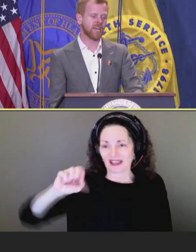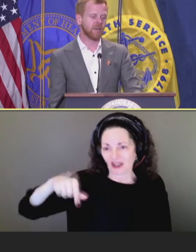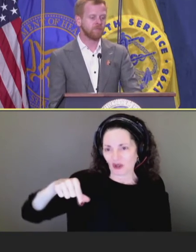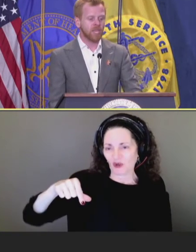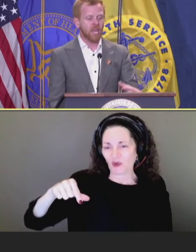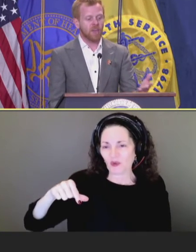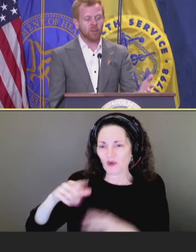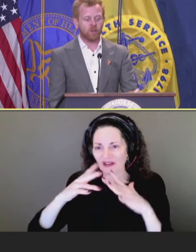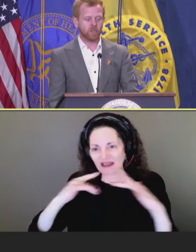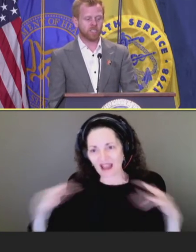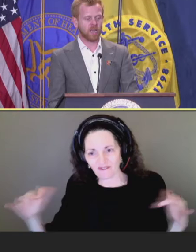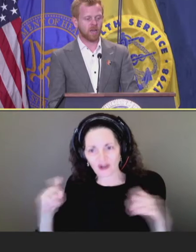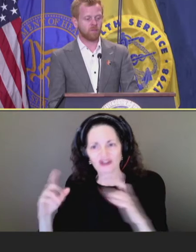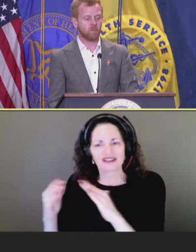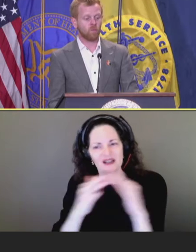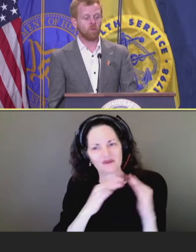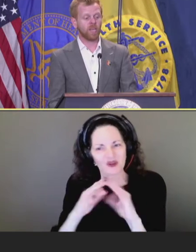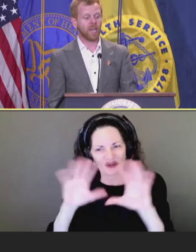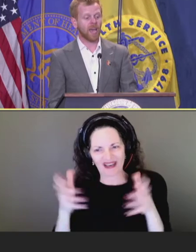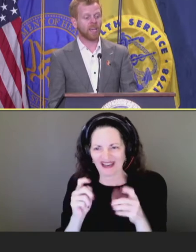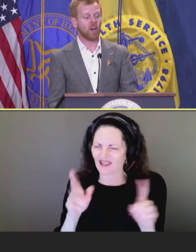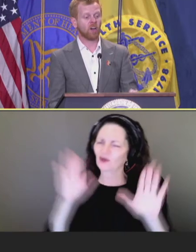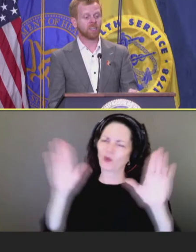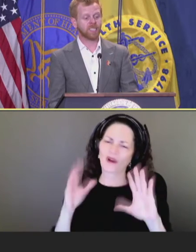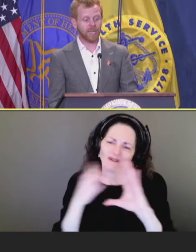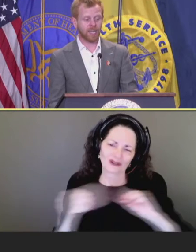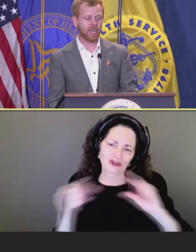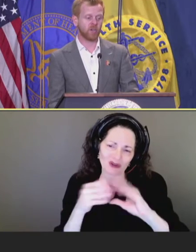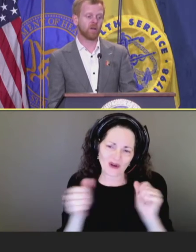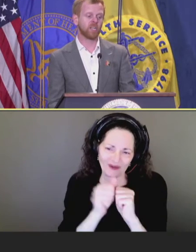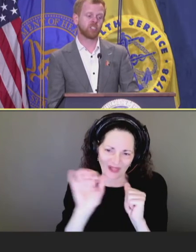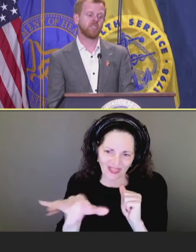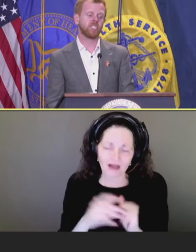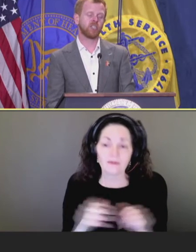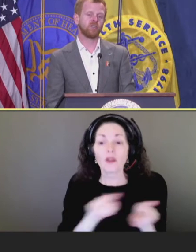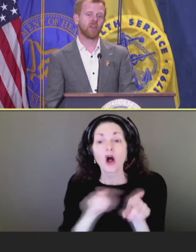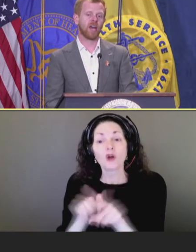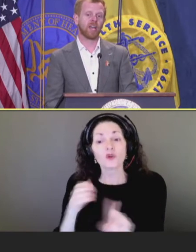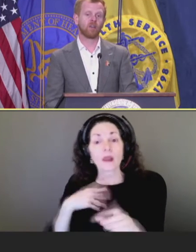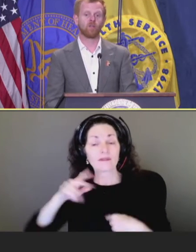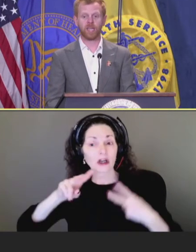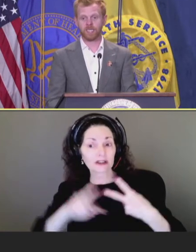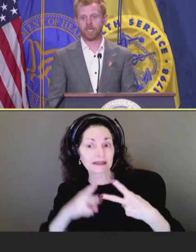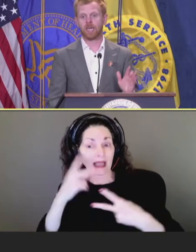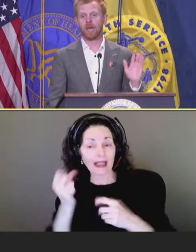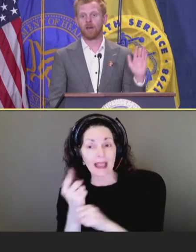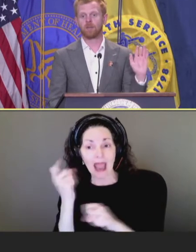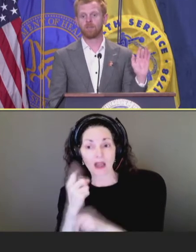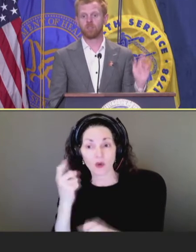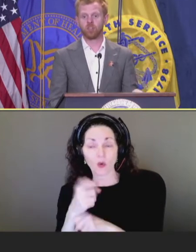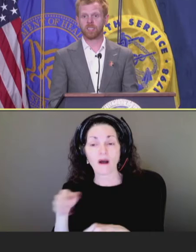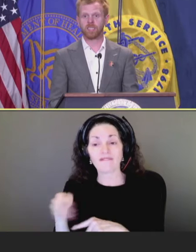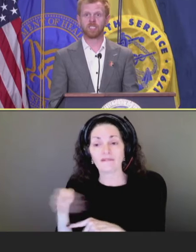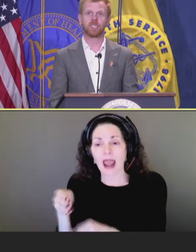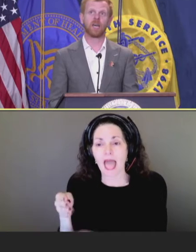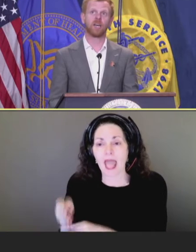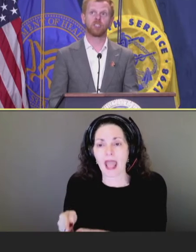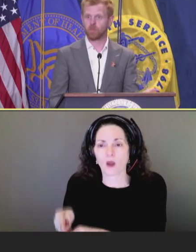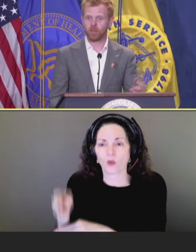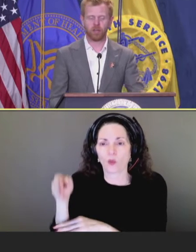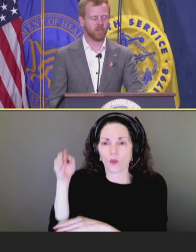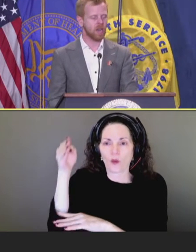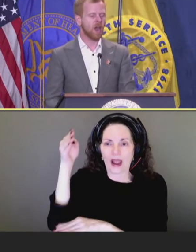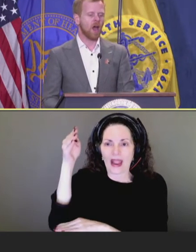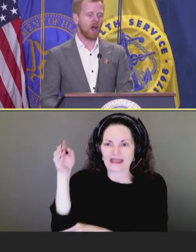that. And then of course, we had our second annual LGBTQ flag raising just this June 3rd.